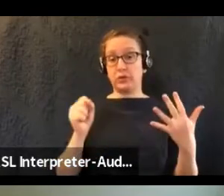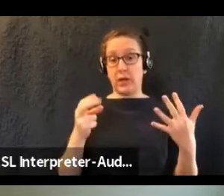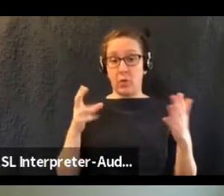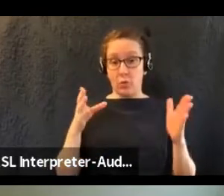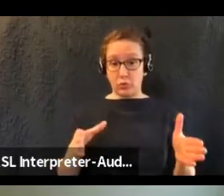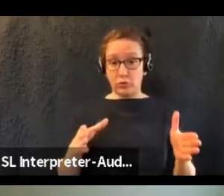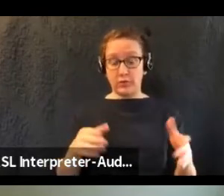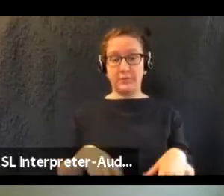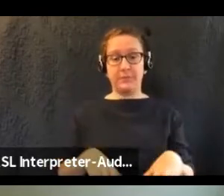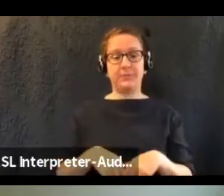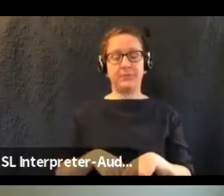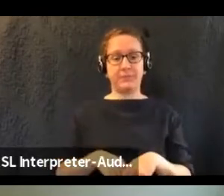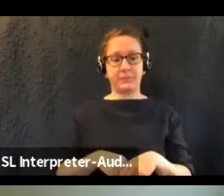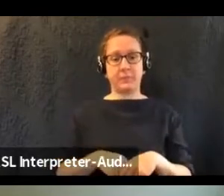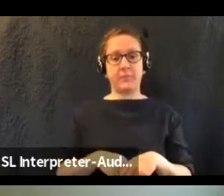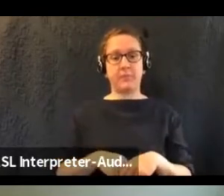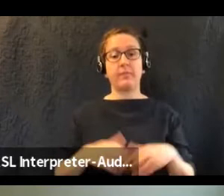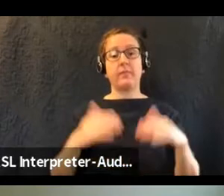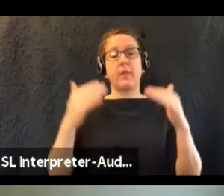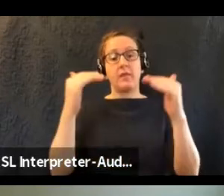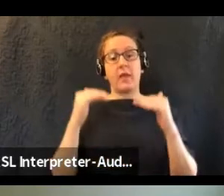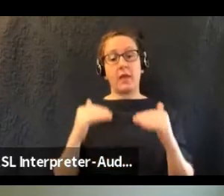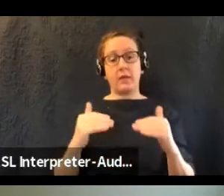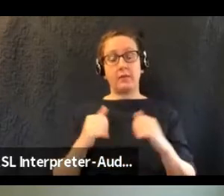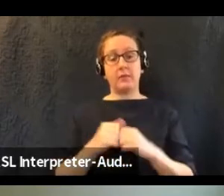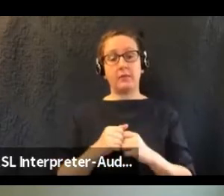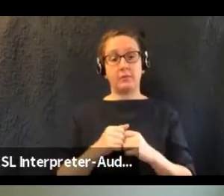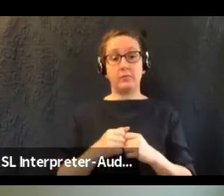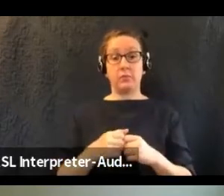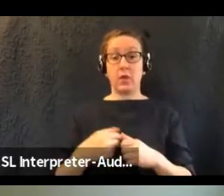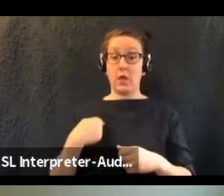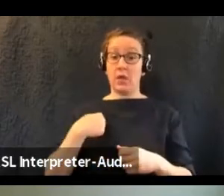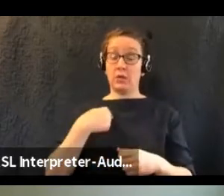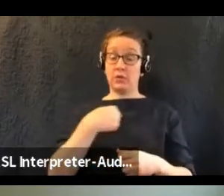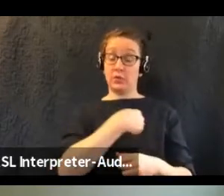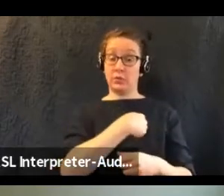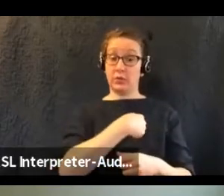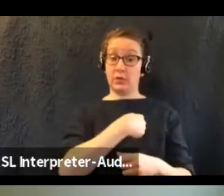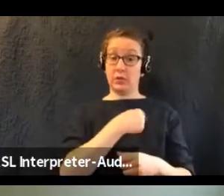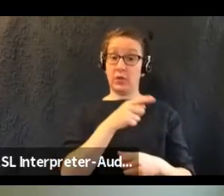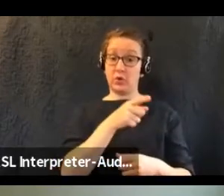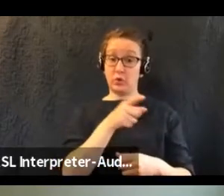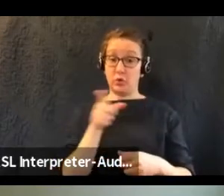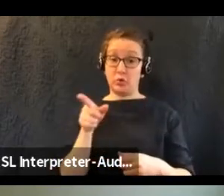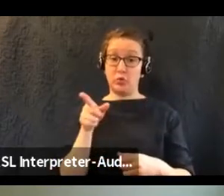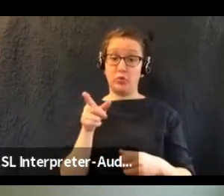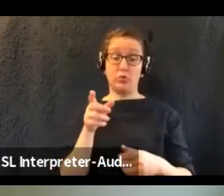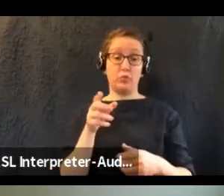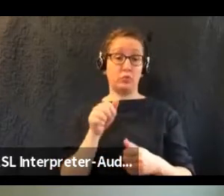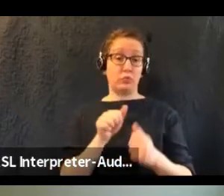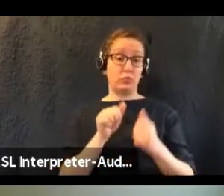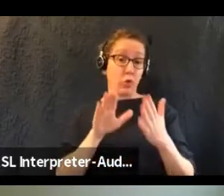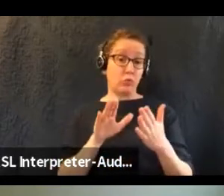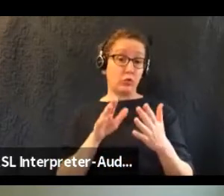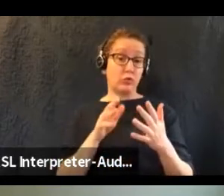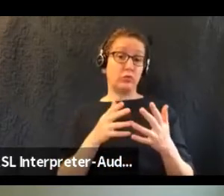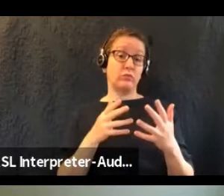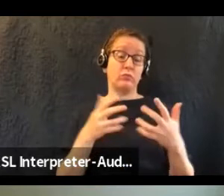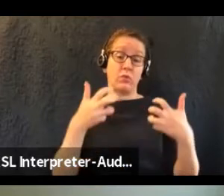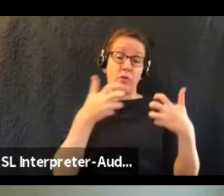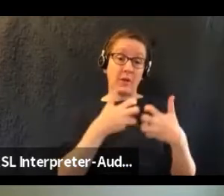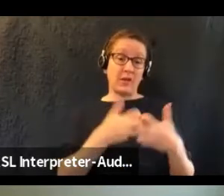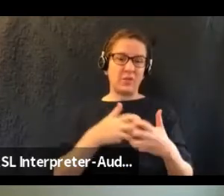And then as you approach accommodations from a social justice and diversity model